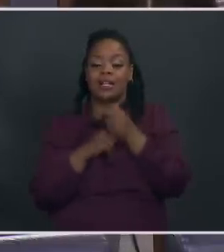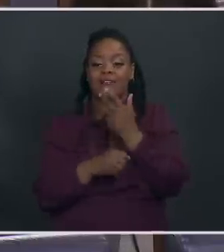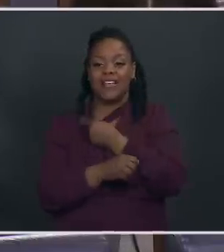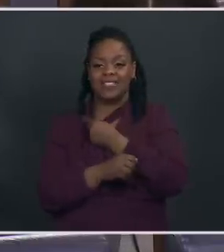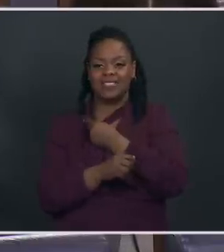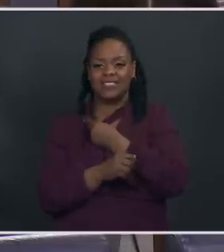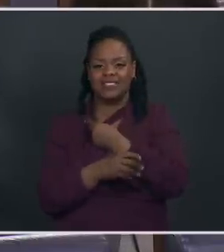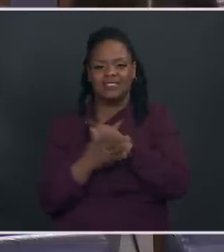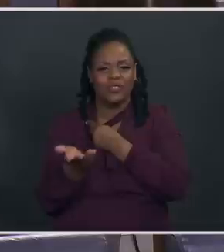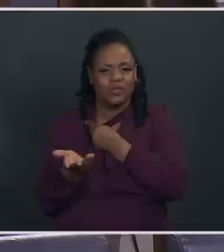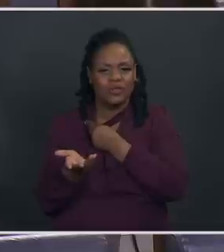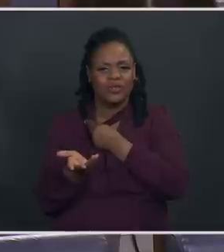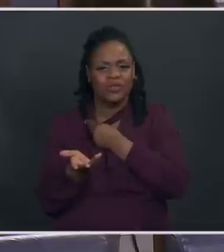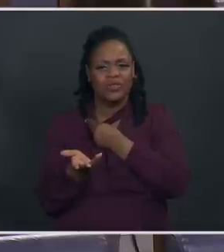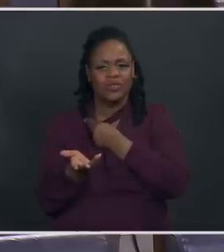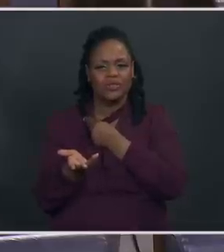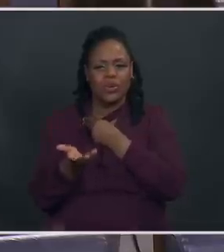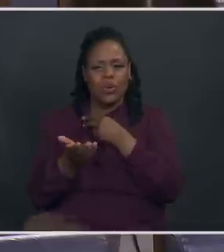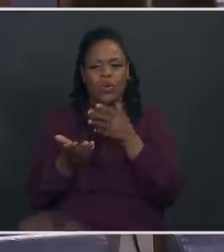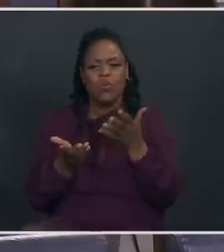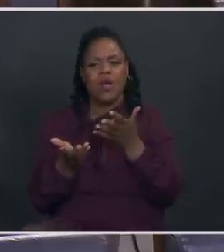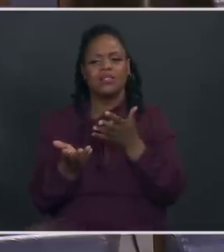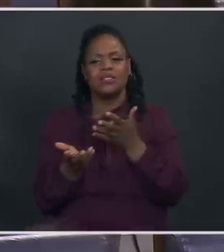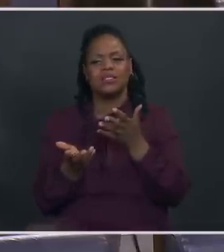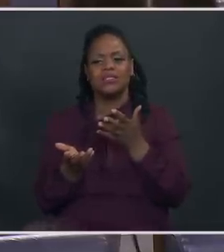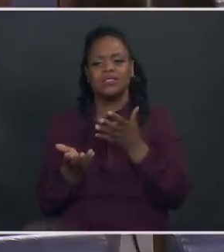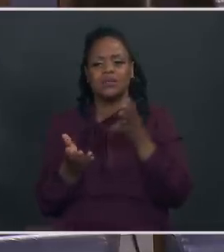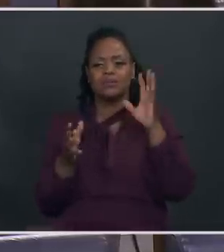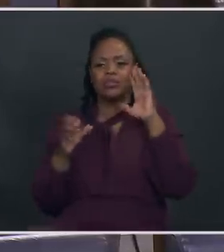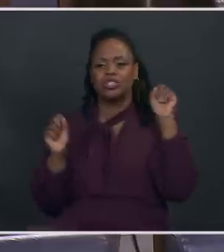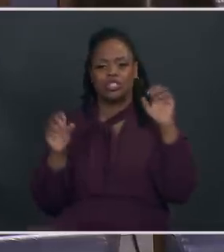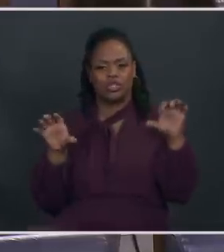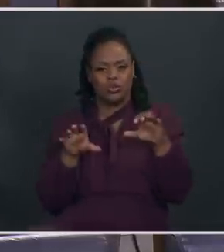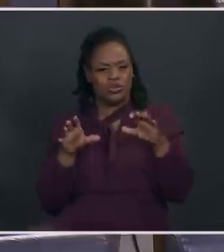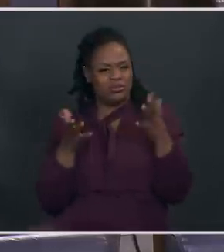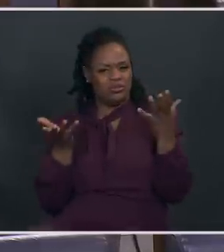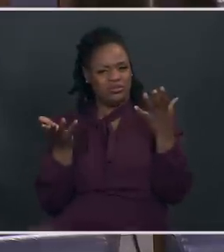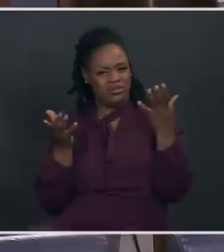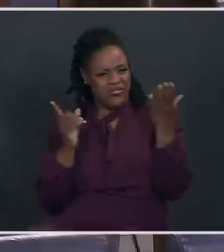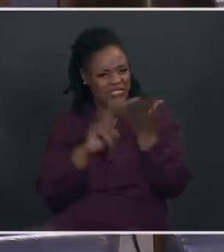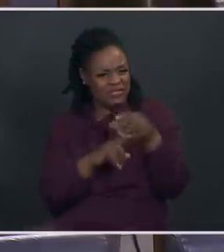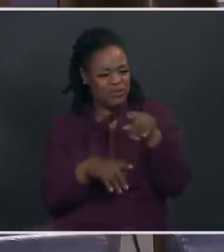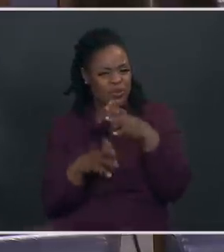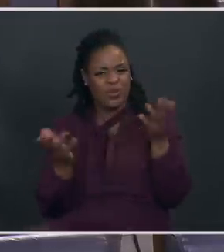What is the administration doing to convince Americans to take it to reach the herd immunity